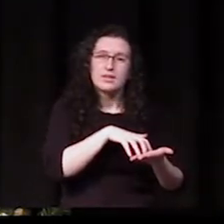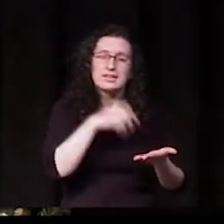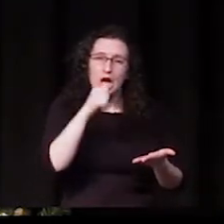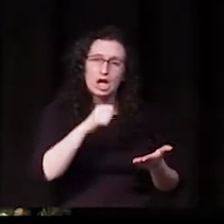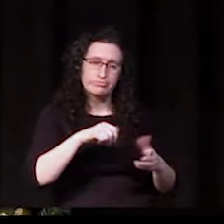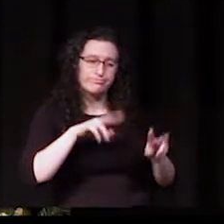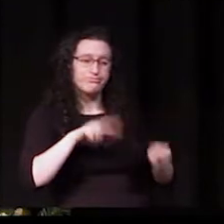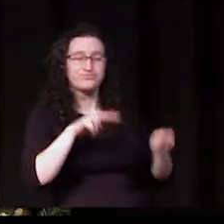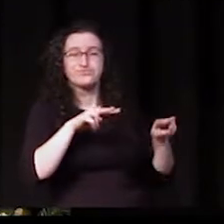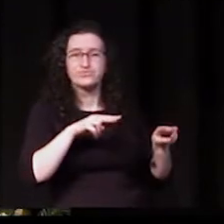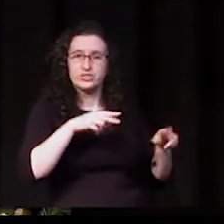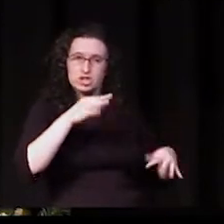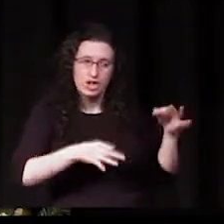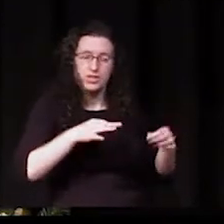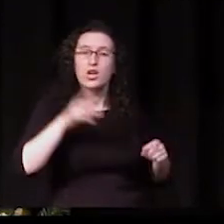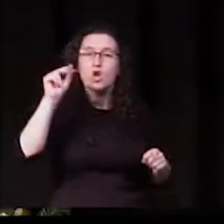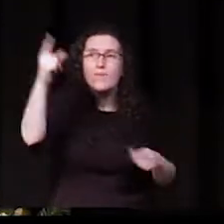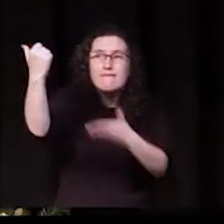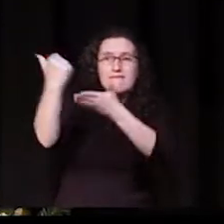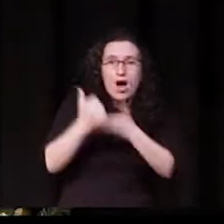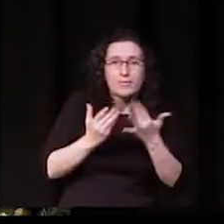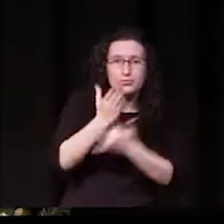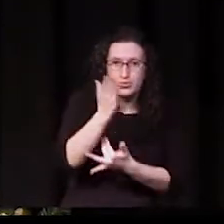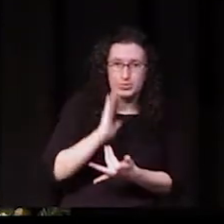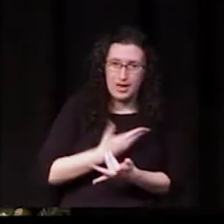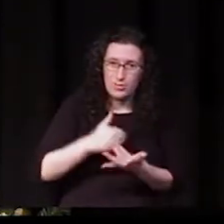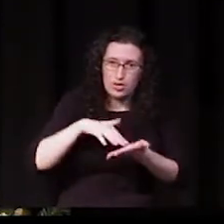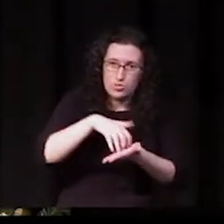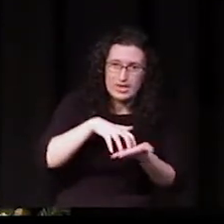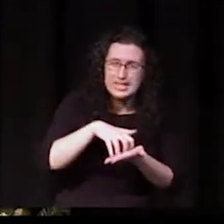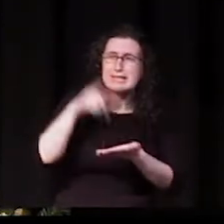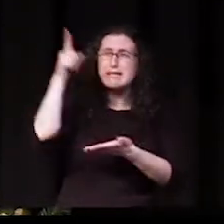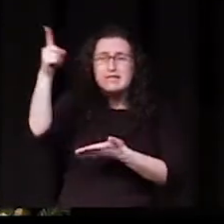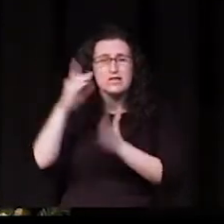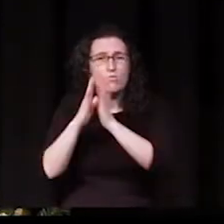He's interceding for us. He's actually praying for what He knows we need.